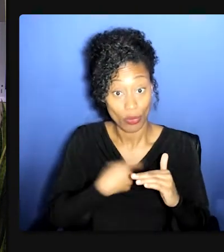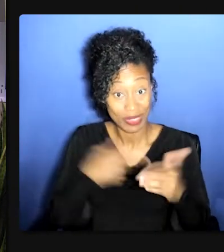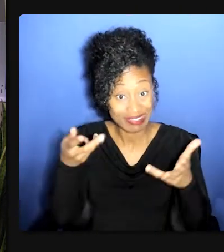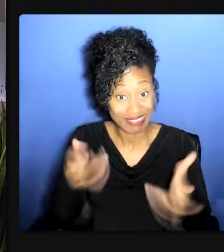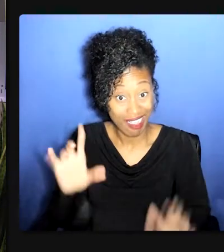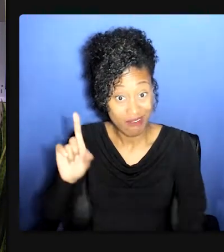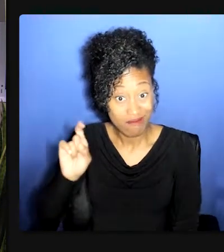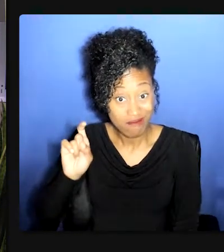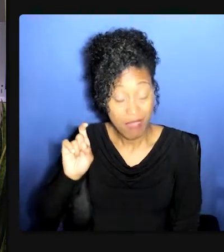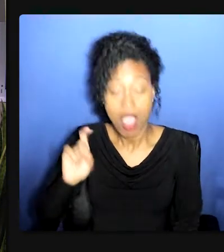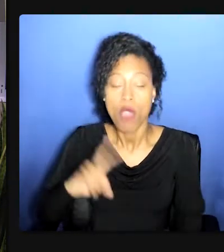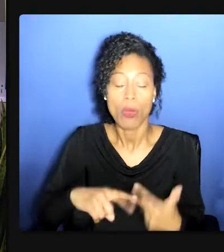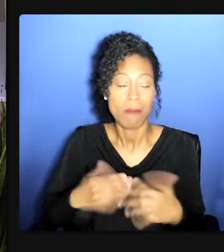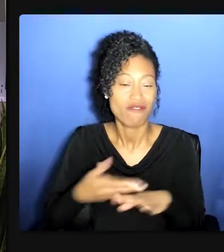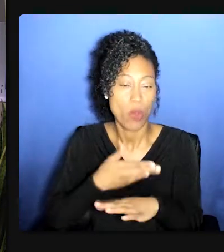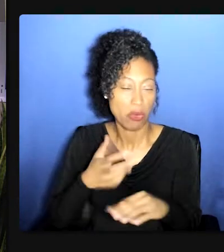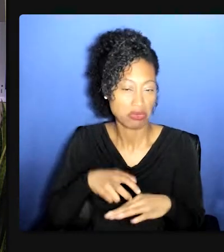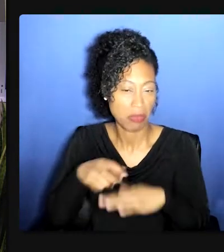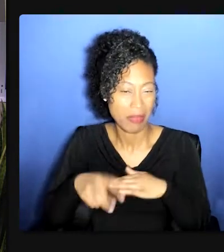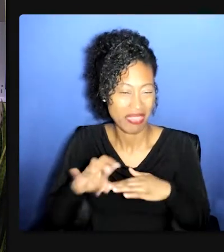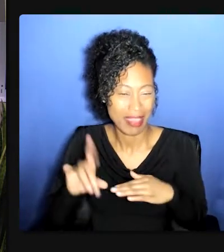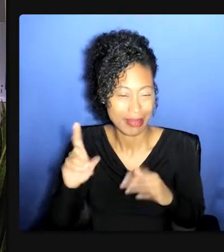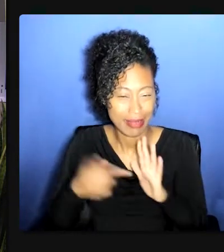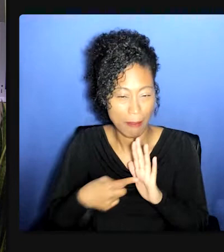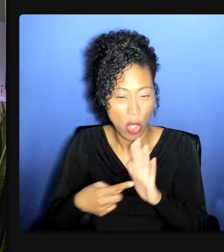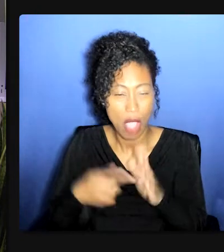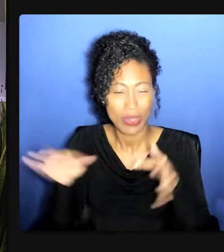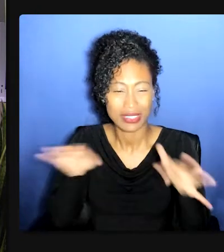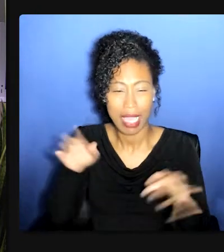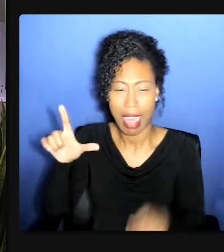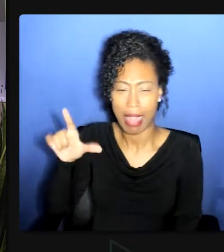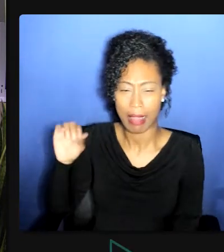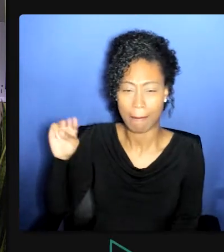Yes, but before we jump into the demo I want to talk about LMA.